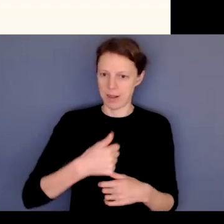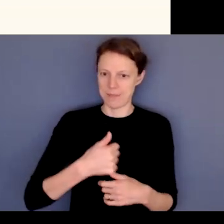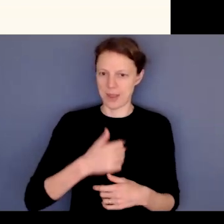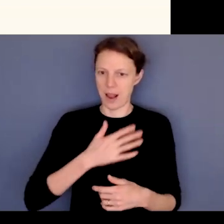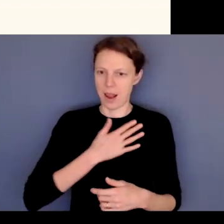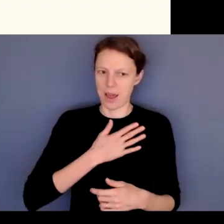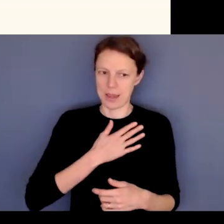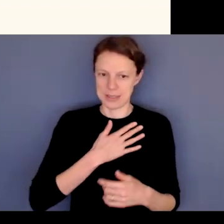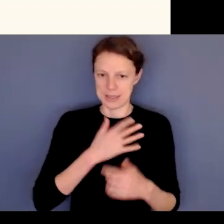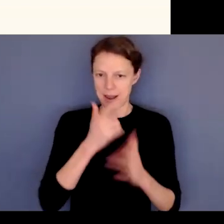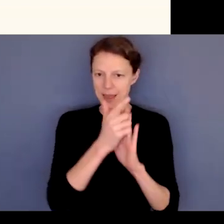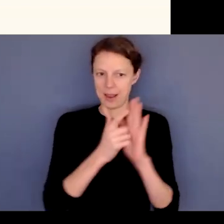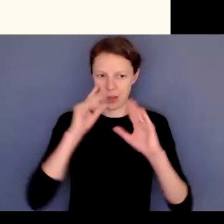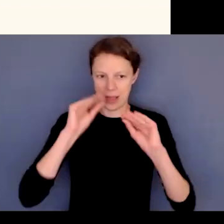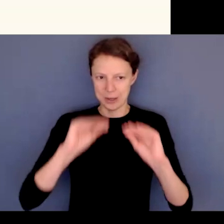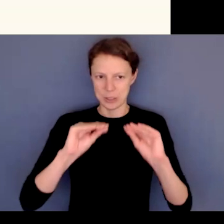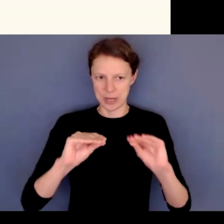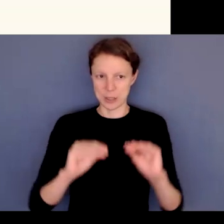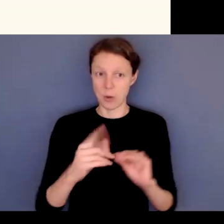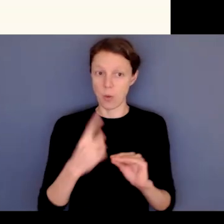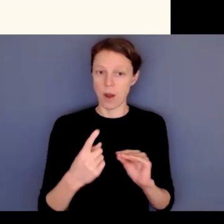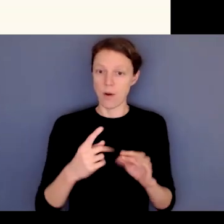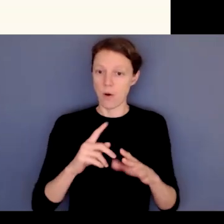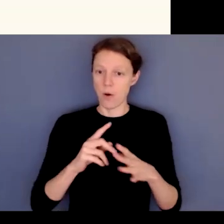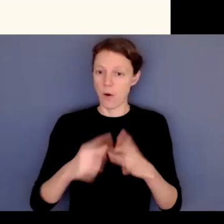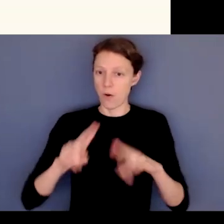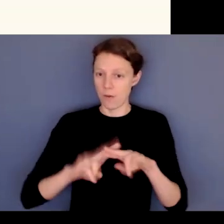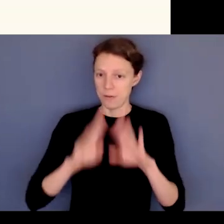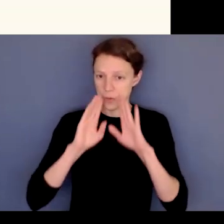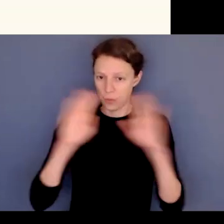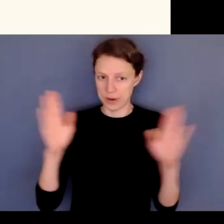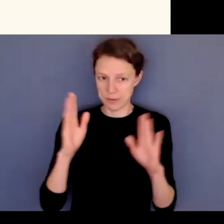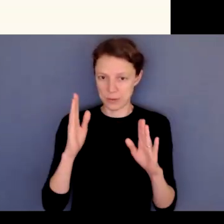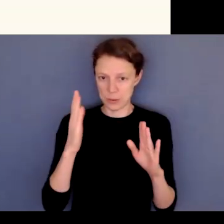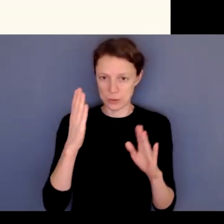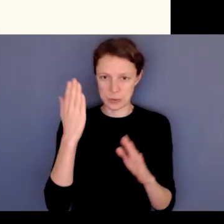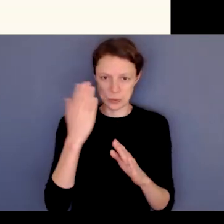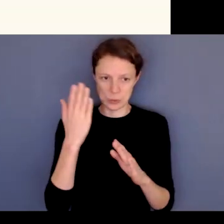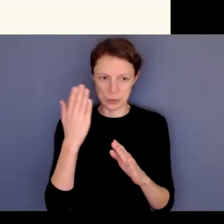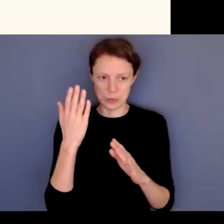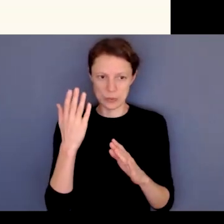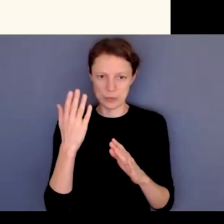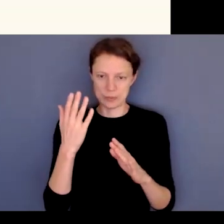this is one of our wonderful school lawyers, April, talking us through some information on what to do when you're stopped by police.